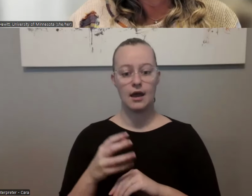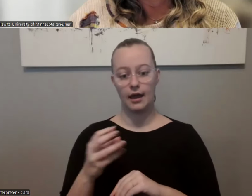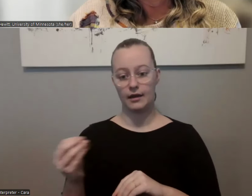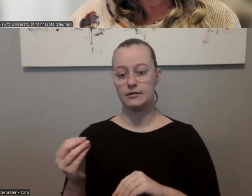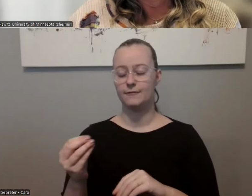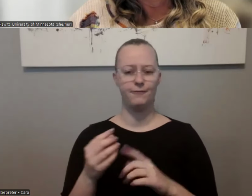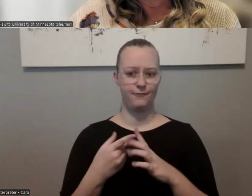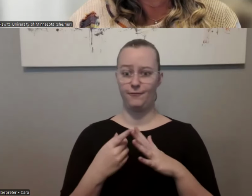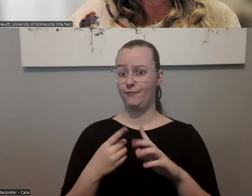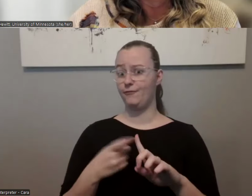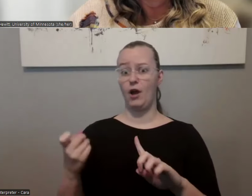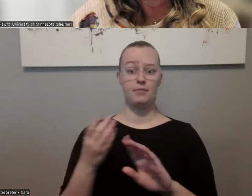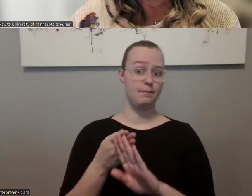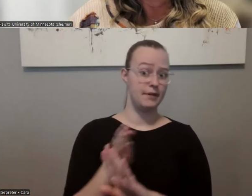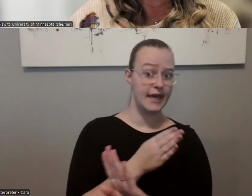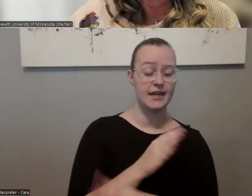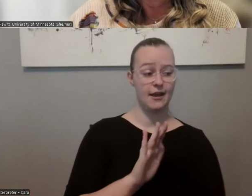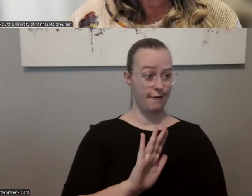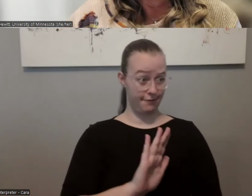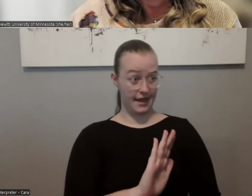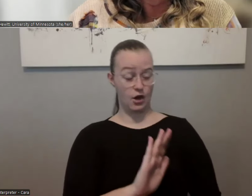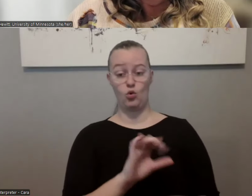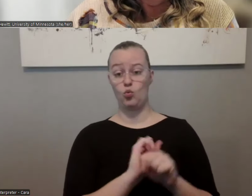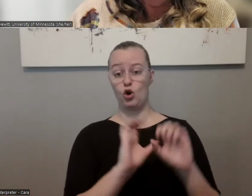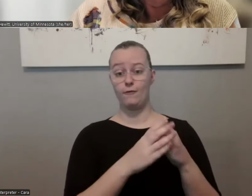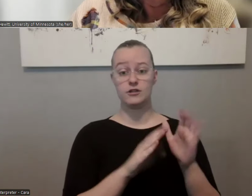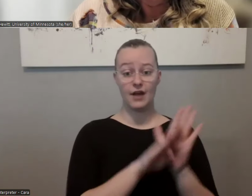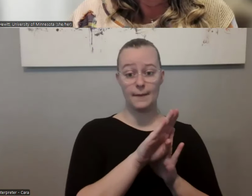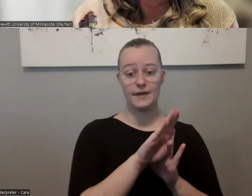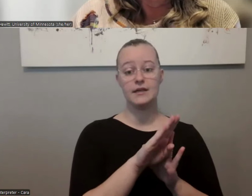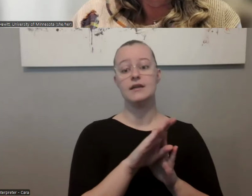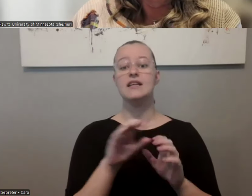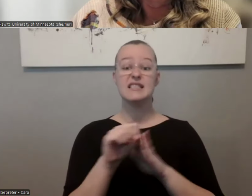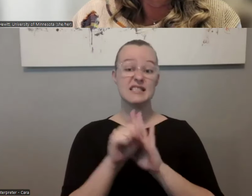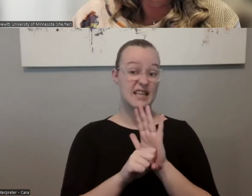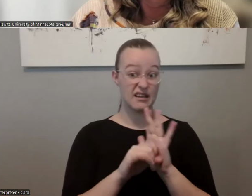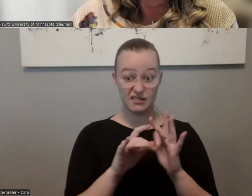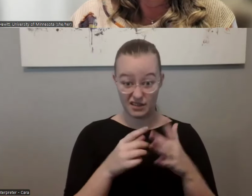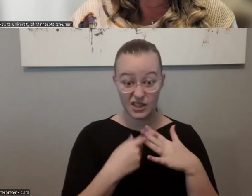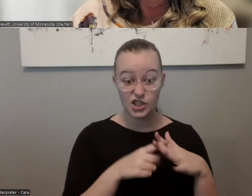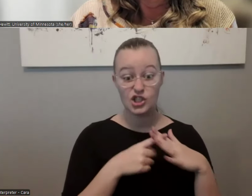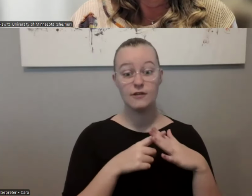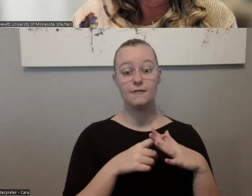beginning of their workforce development statewide initiative and wanting to be able